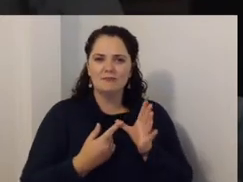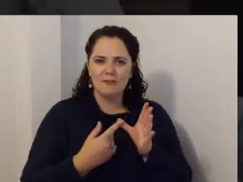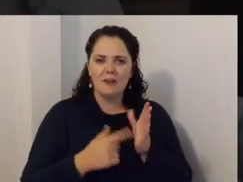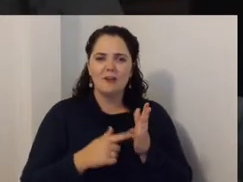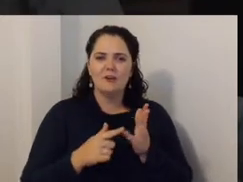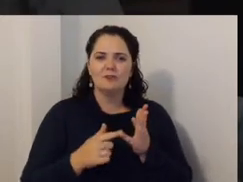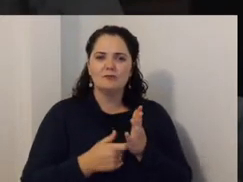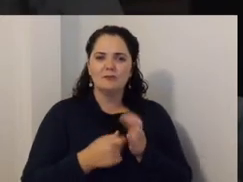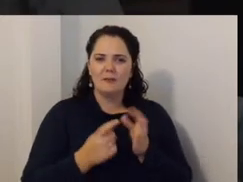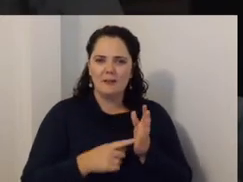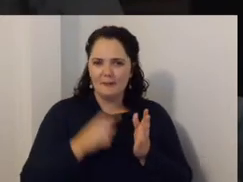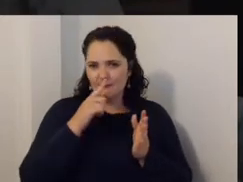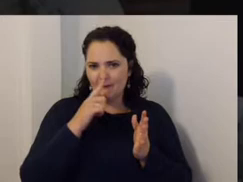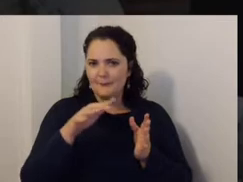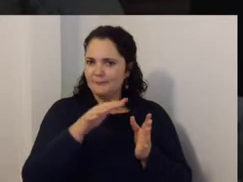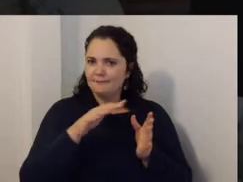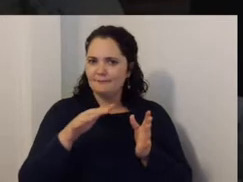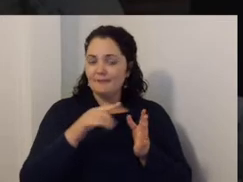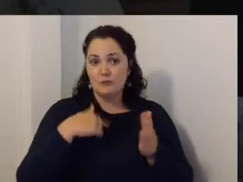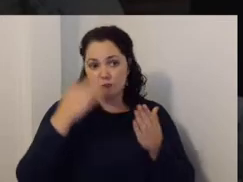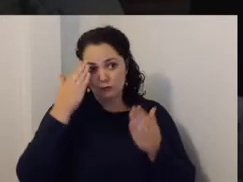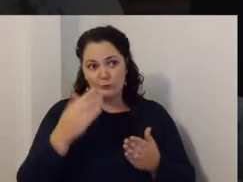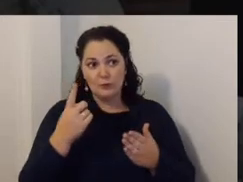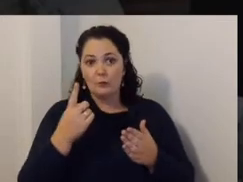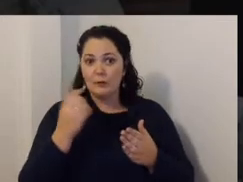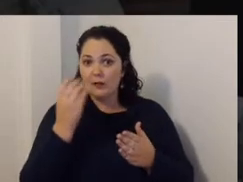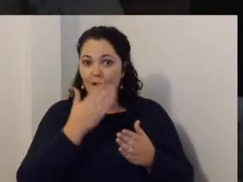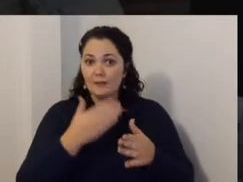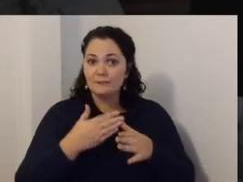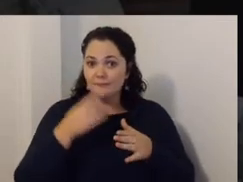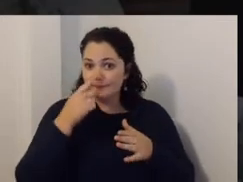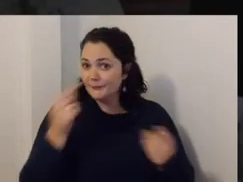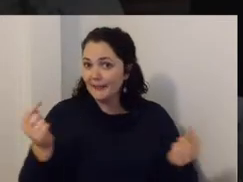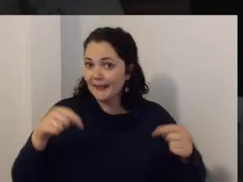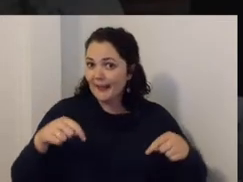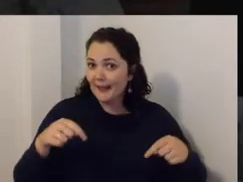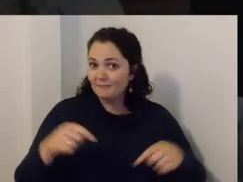First Nations peoples that might be joining us here this evening wherever you may be. I'm sitting